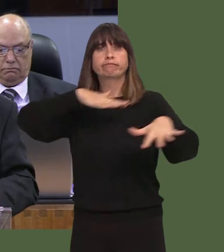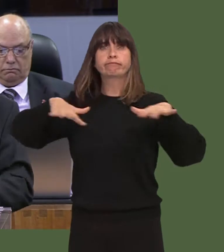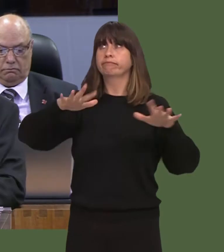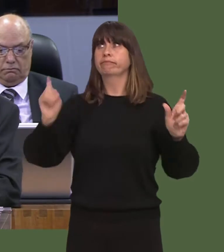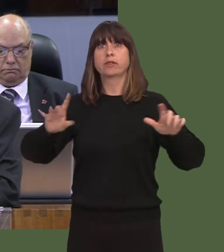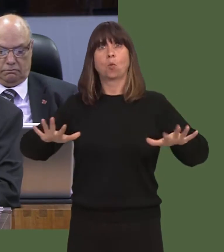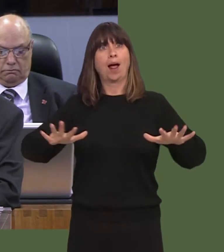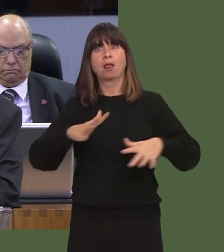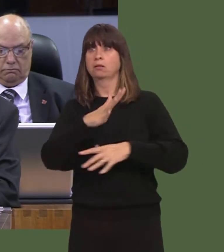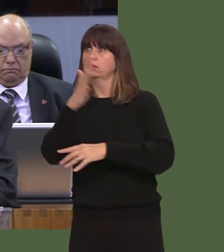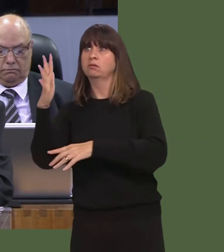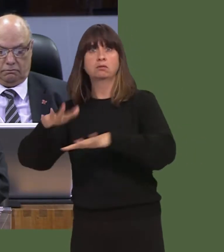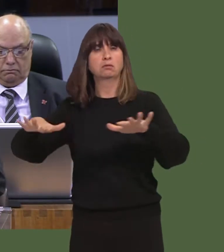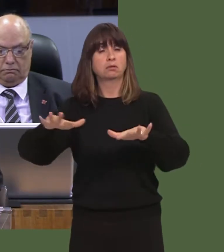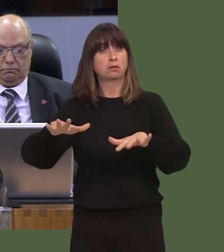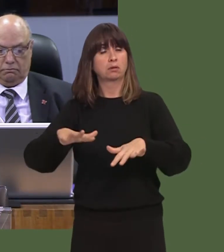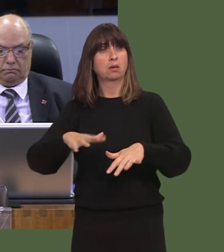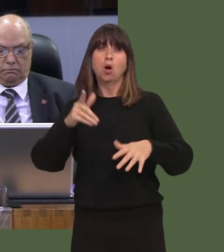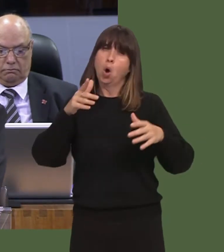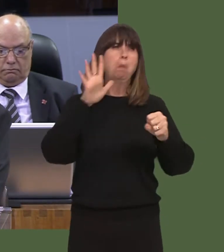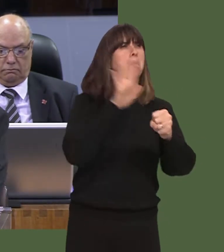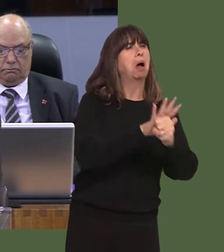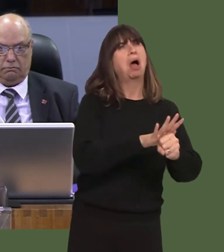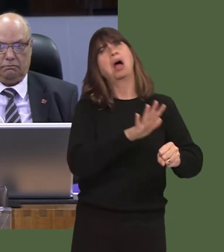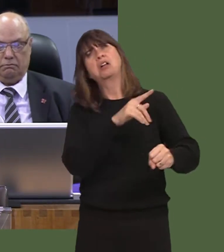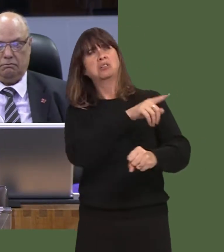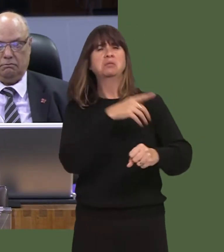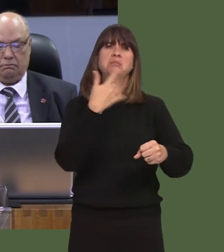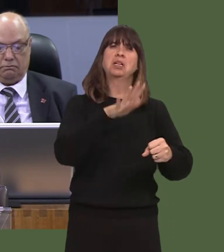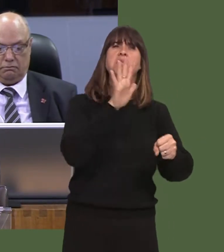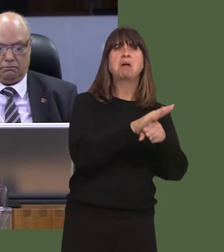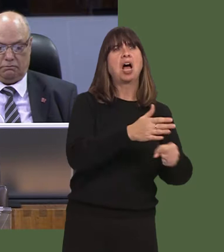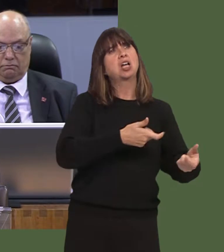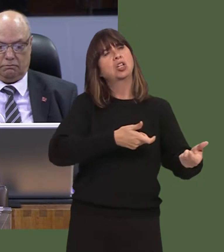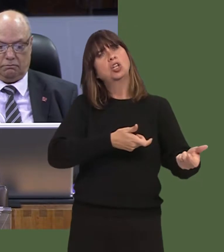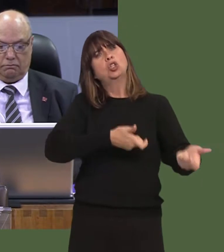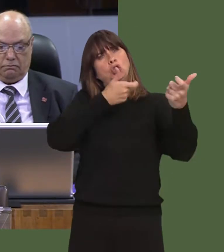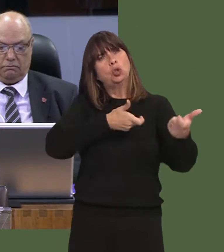Instead of focusing on implementing bans, such as the ban on shooting on NRW land, which